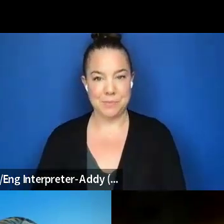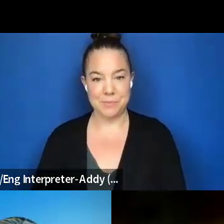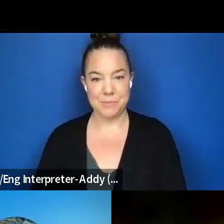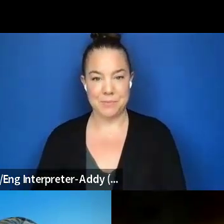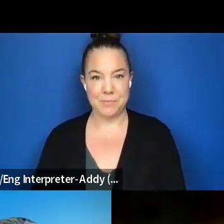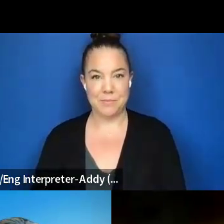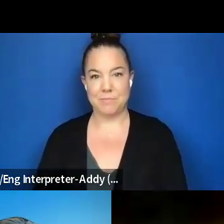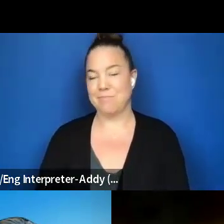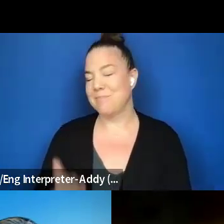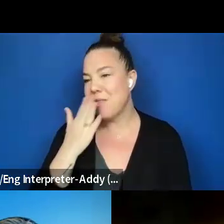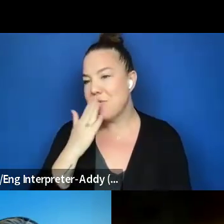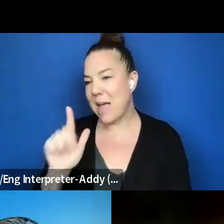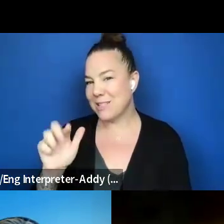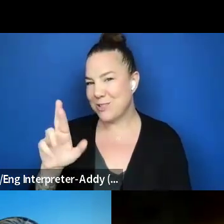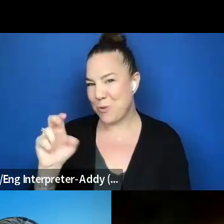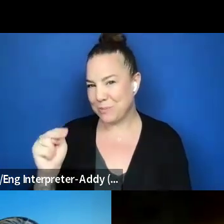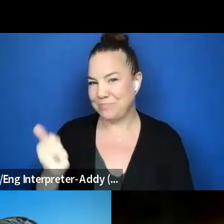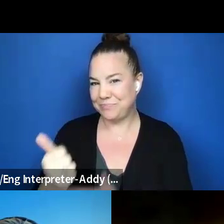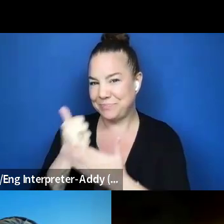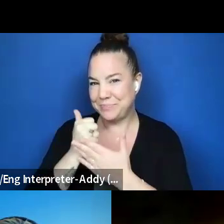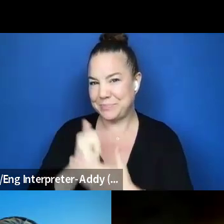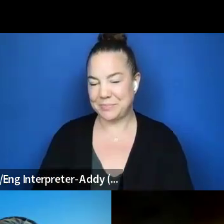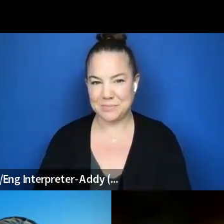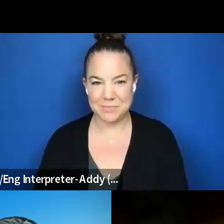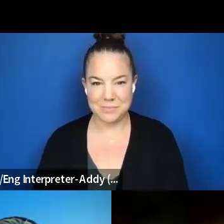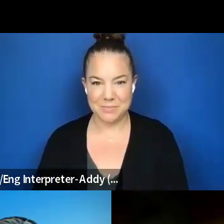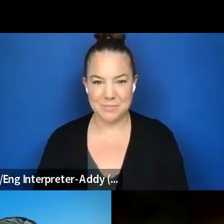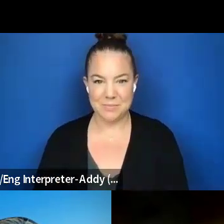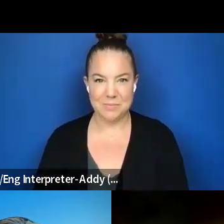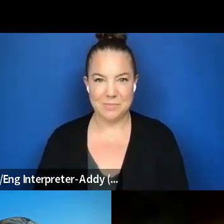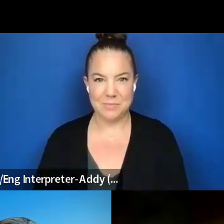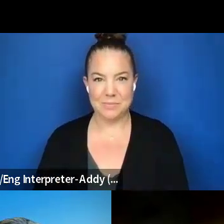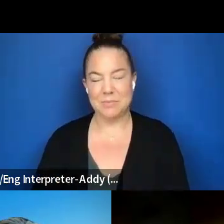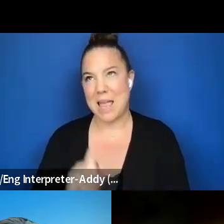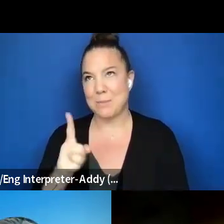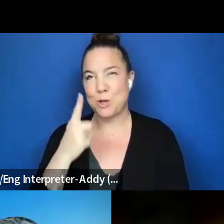Elissa w/ APRIL: Thanks, Lauren. That was helpful. Elissa w/ APRIL: I was just. I'm just thinking, boy, I